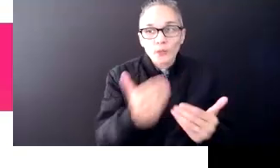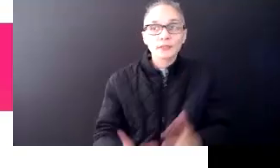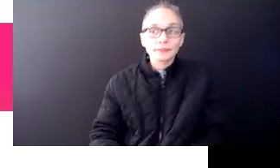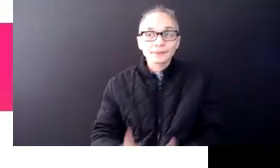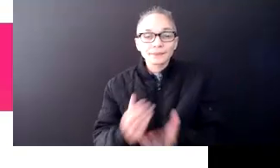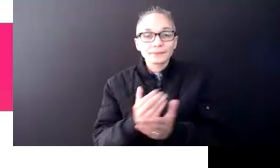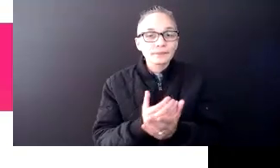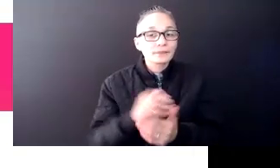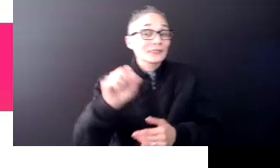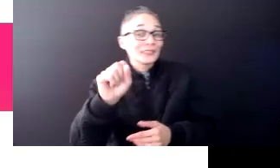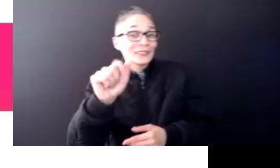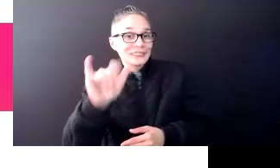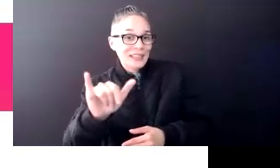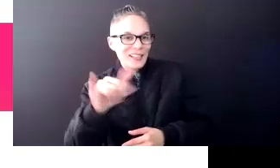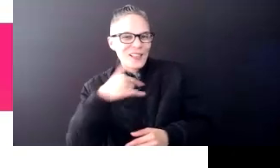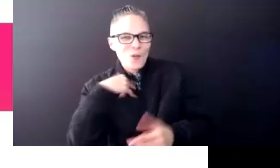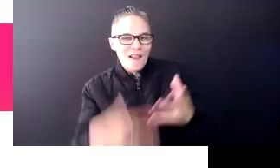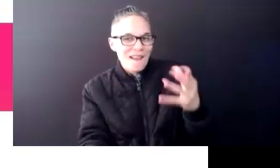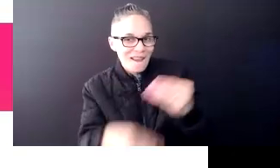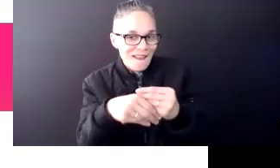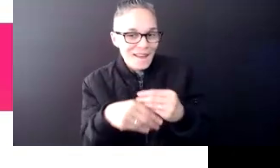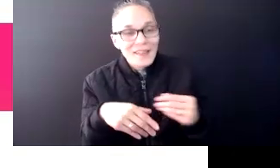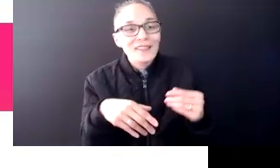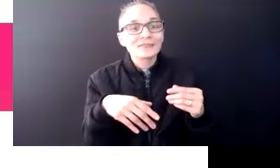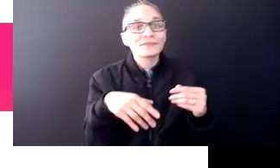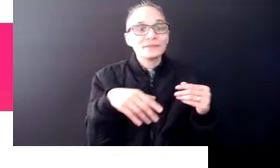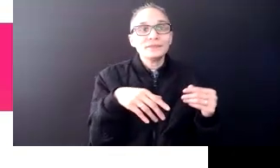I'll just jump in real quick here to mention that,